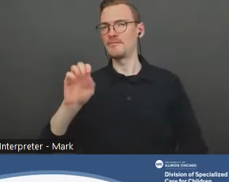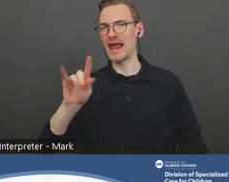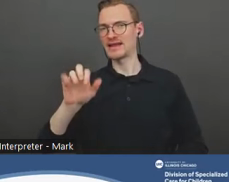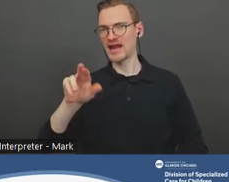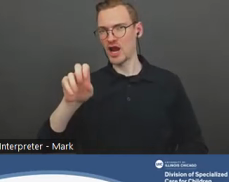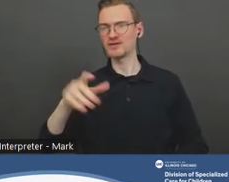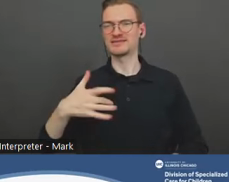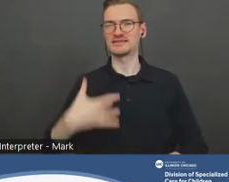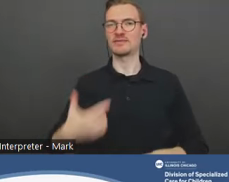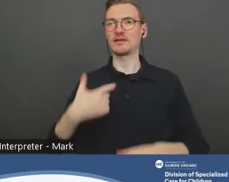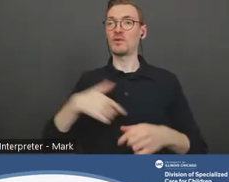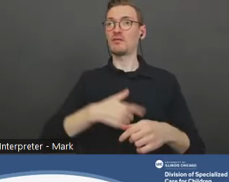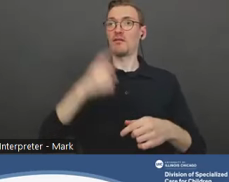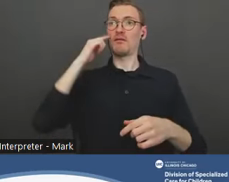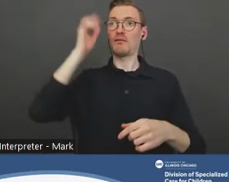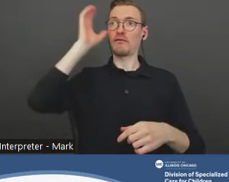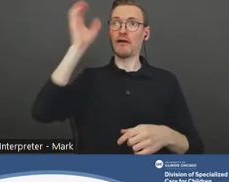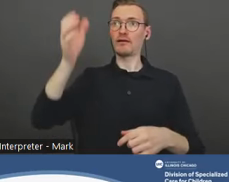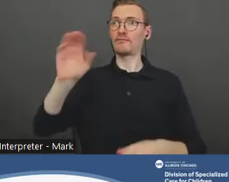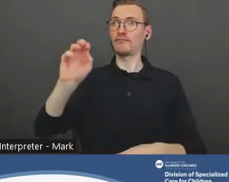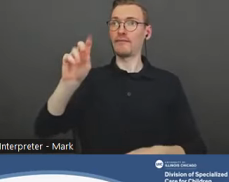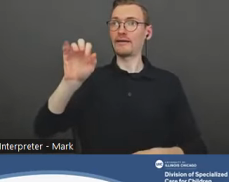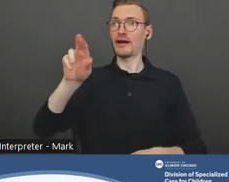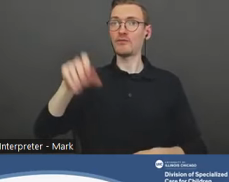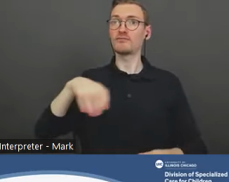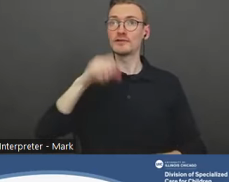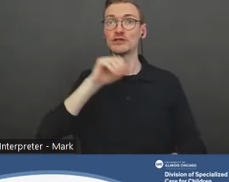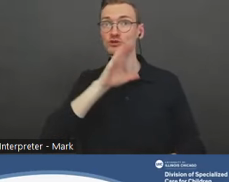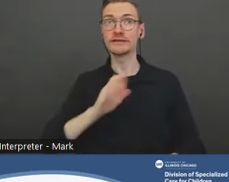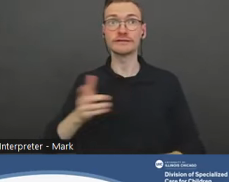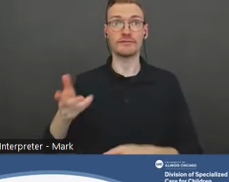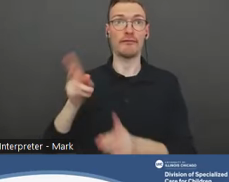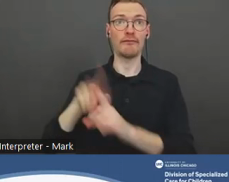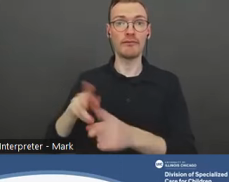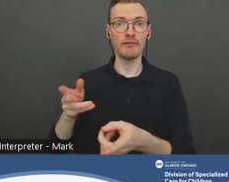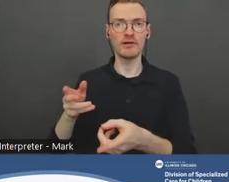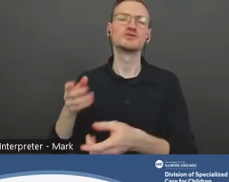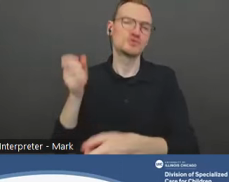people over the age of 65 and that is true, that is a large group of of the Medicare population,